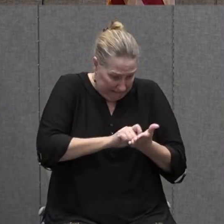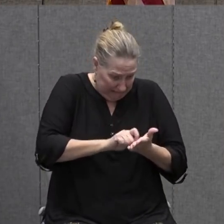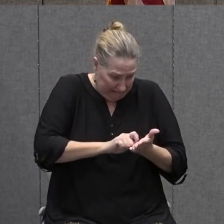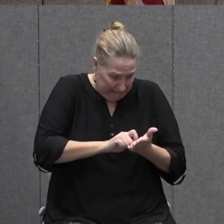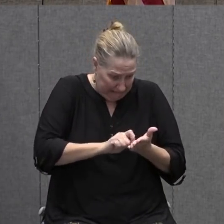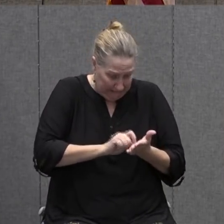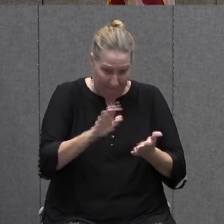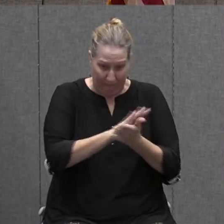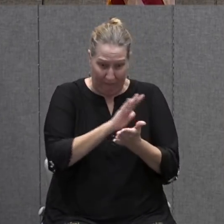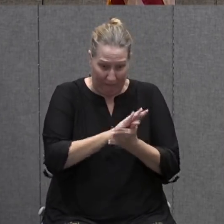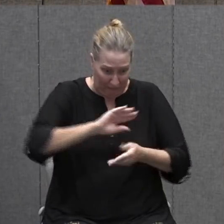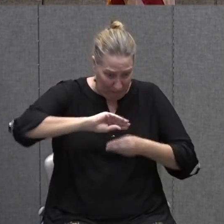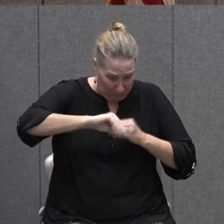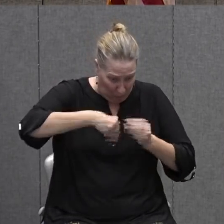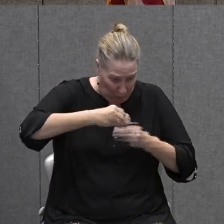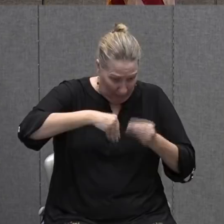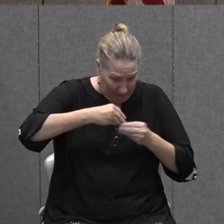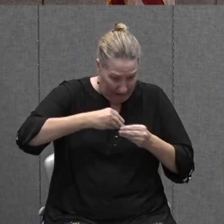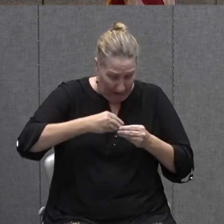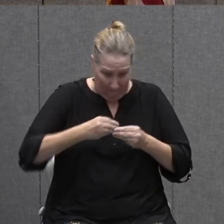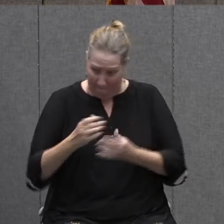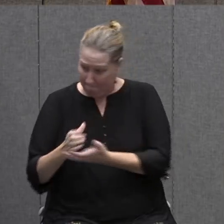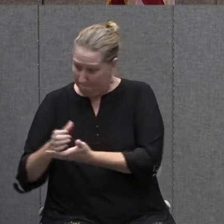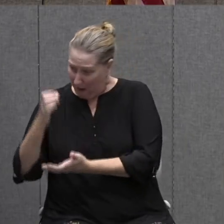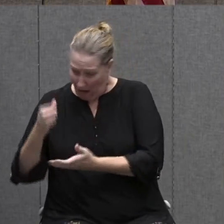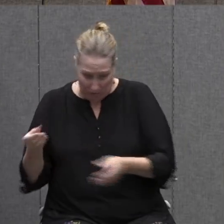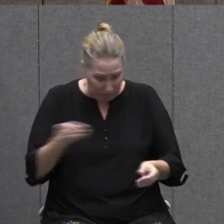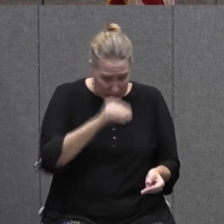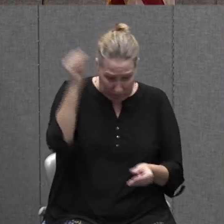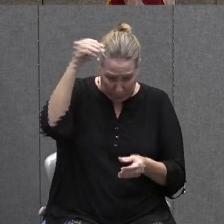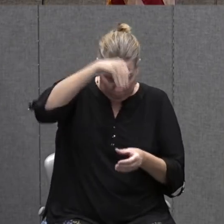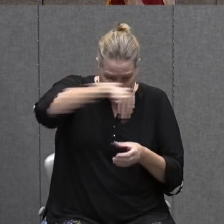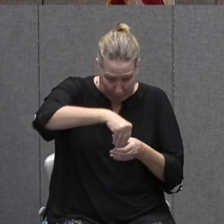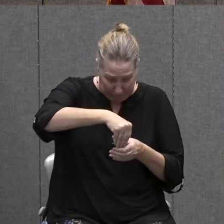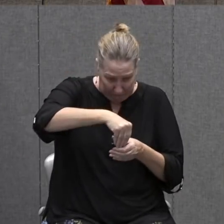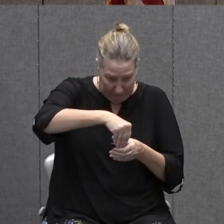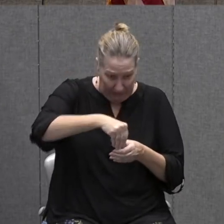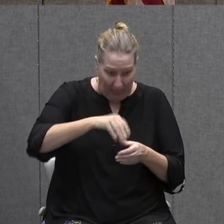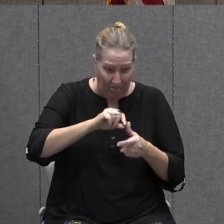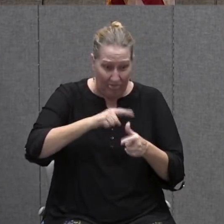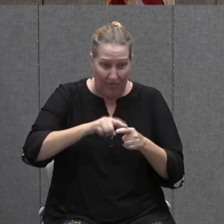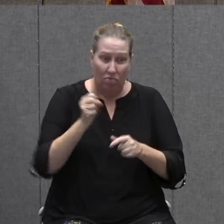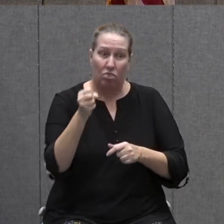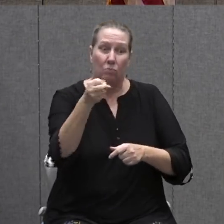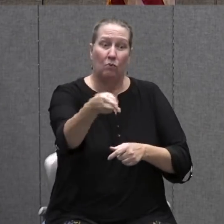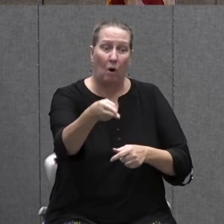and then throw it out to sea. And what was inside of those messages?